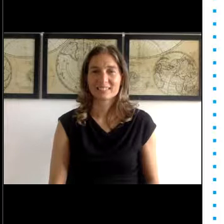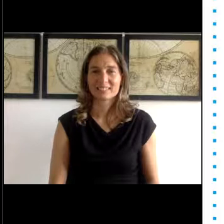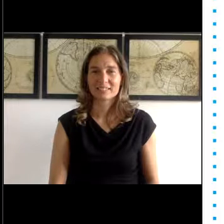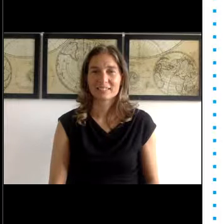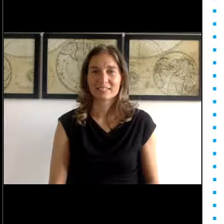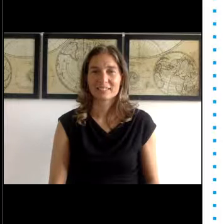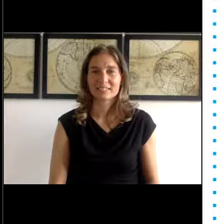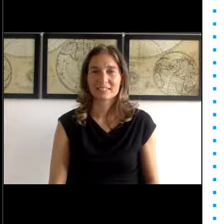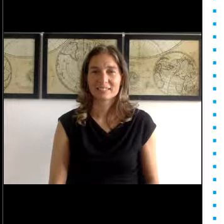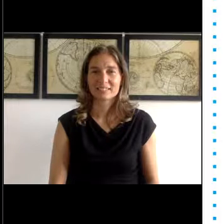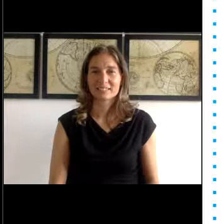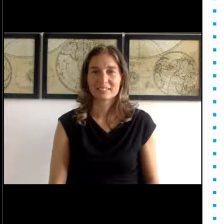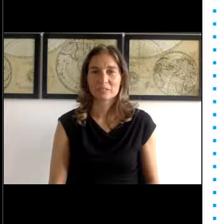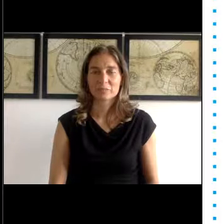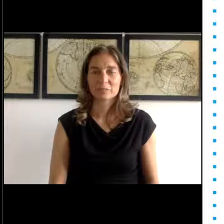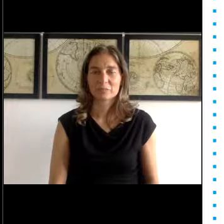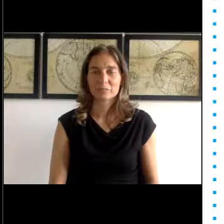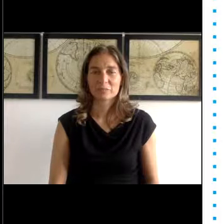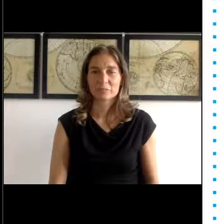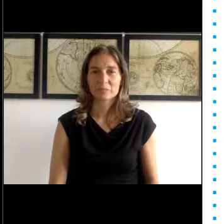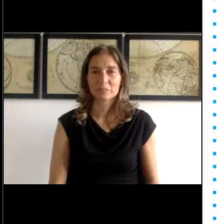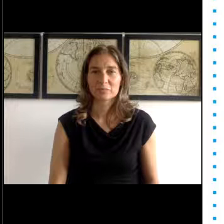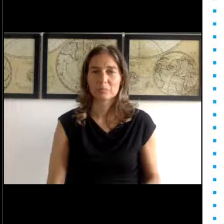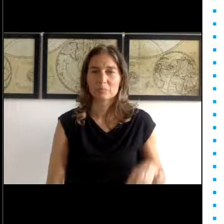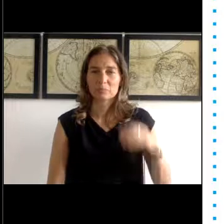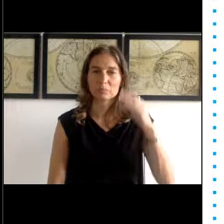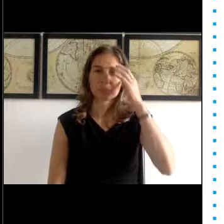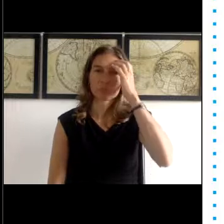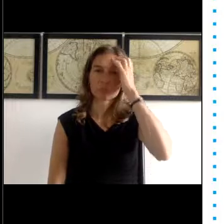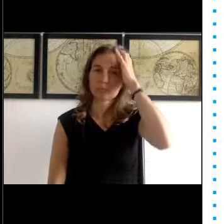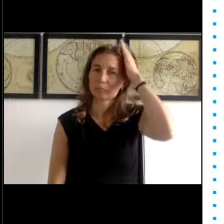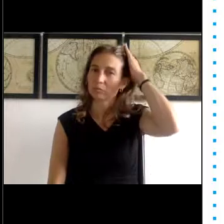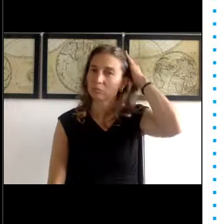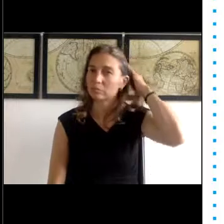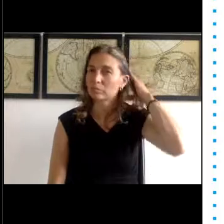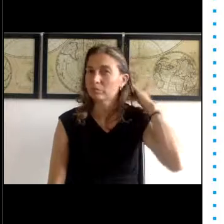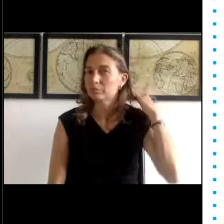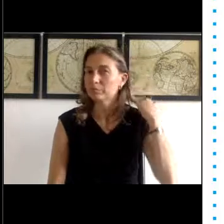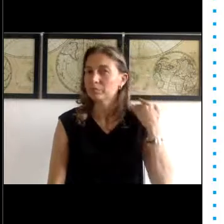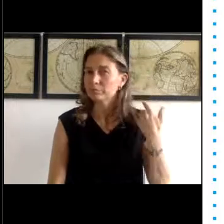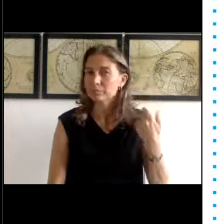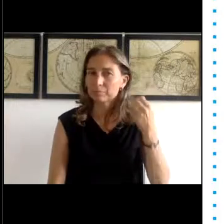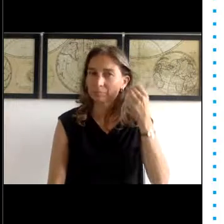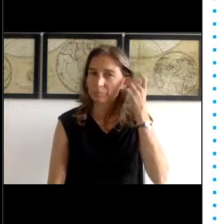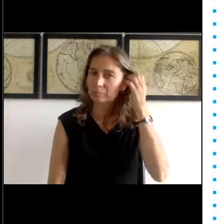to necessarily request the funds. Sometimes I think there can also be